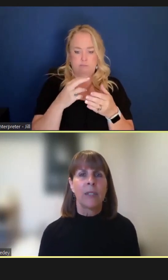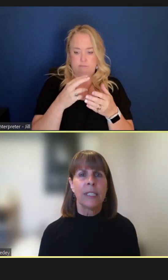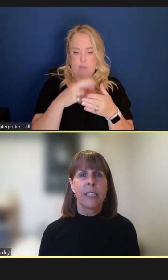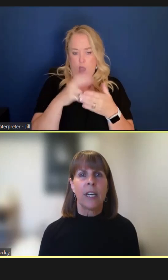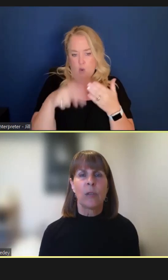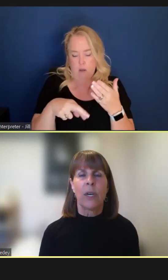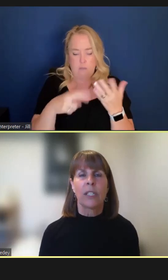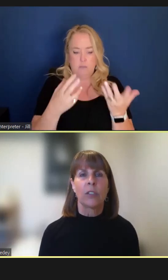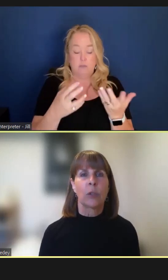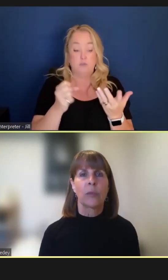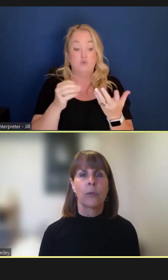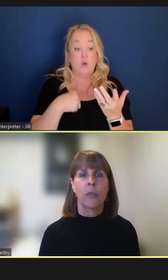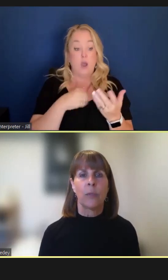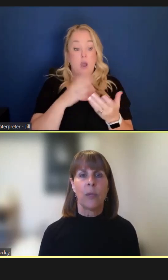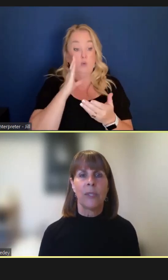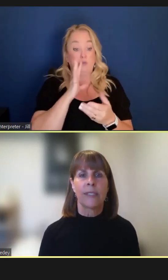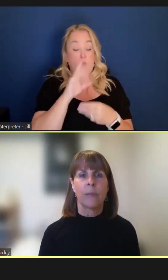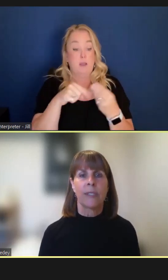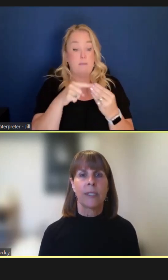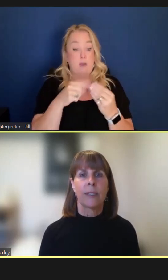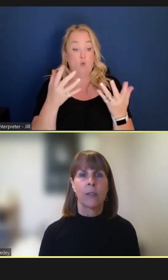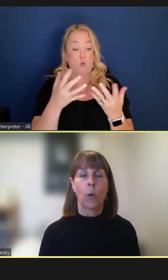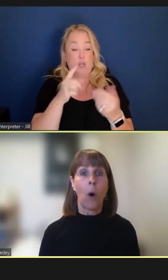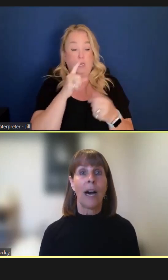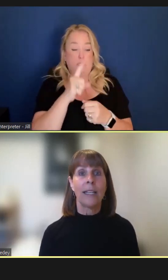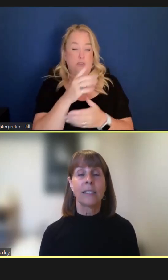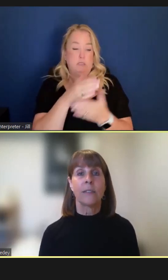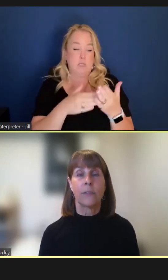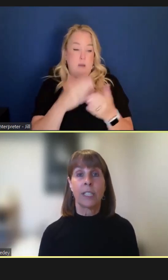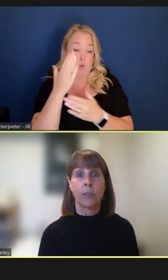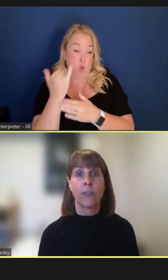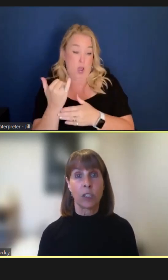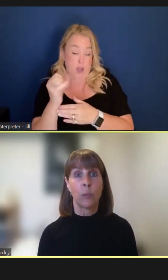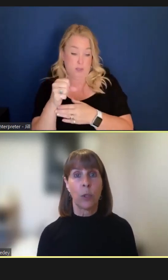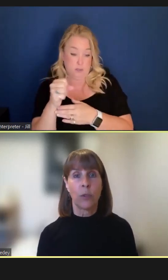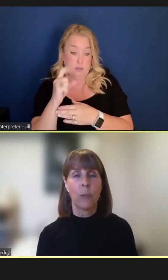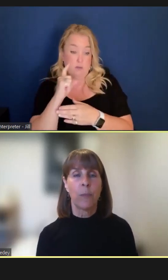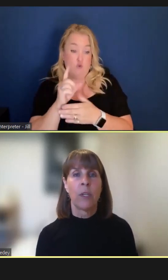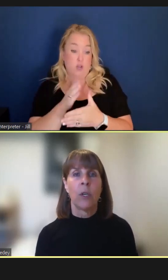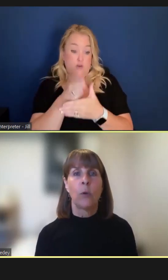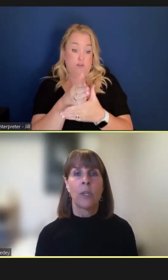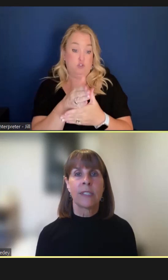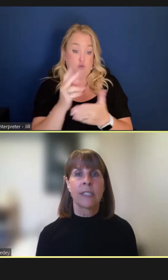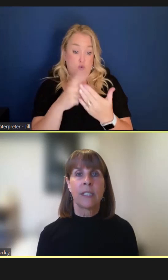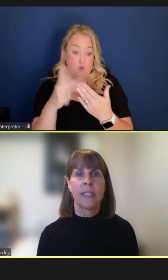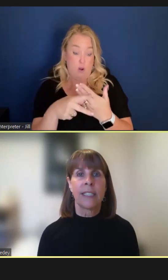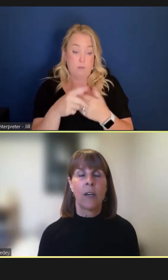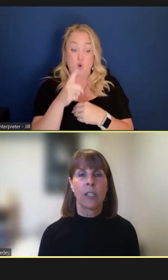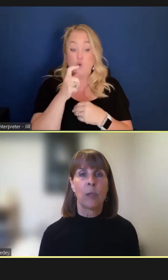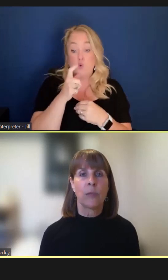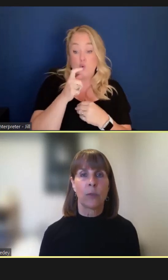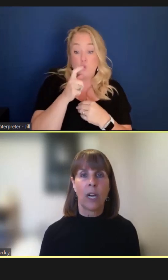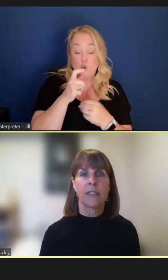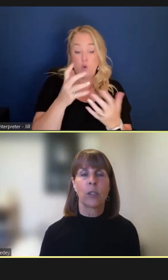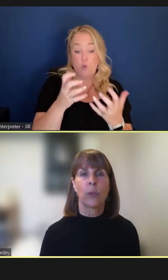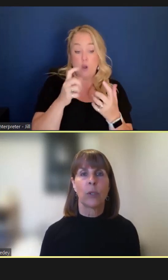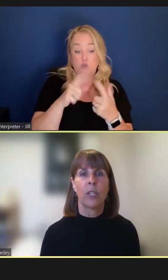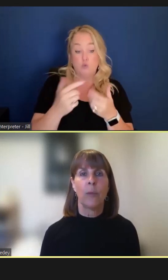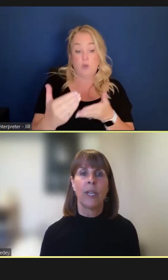going to talk about it in terms of what might be some of the the wise for an Intervention Program who wants to collect outcomes across their program